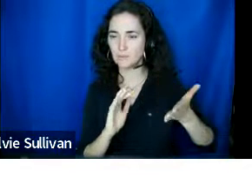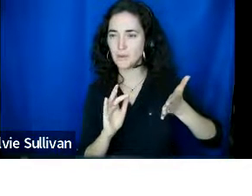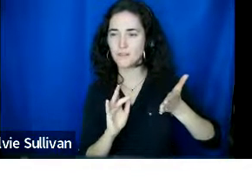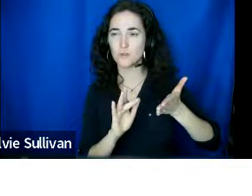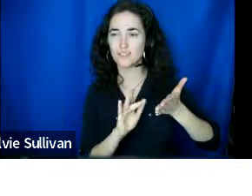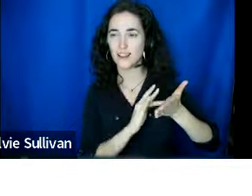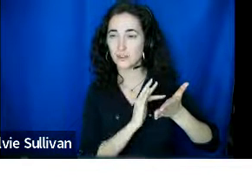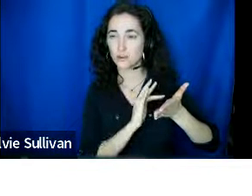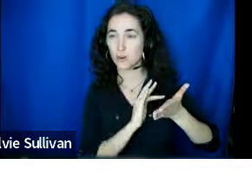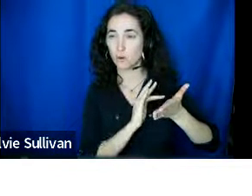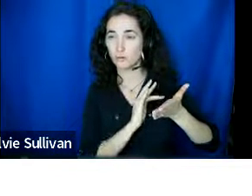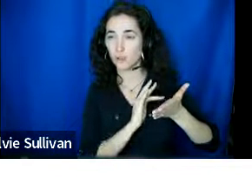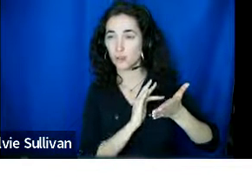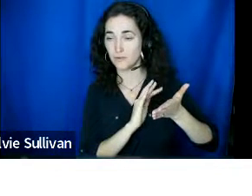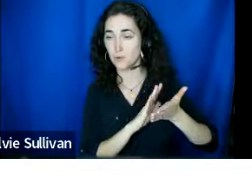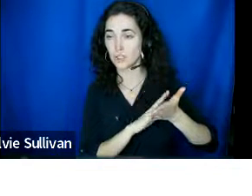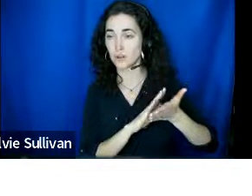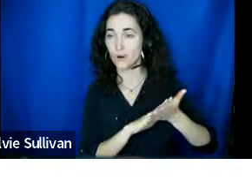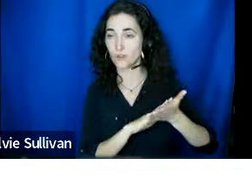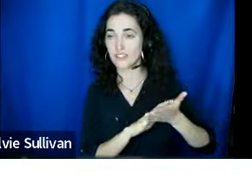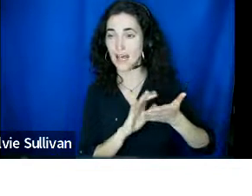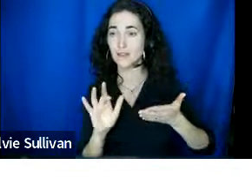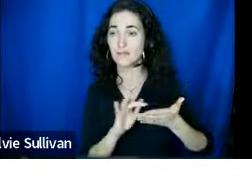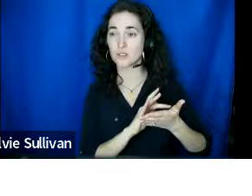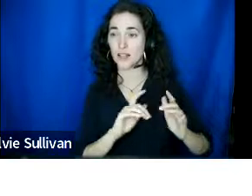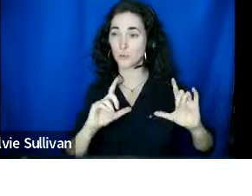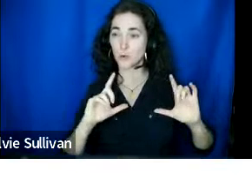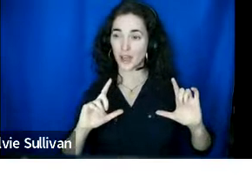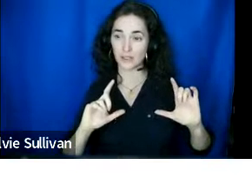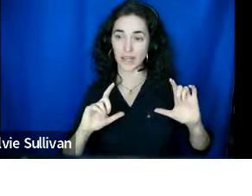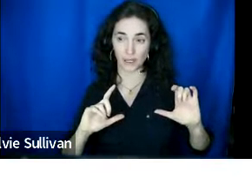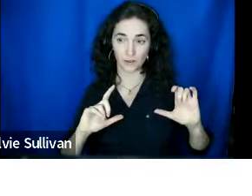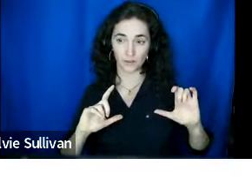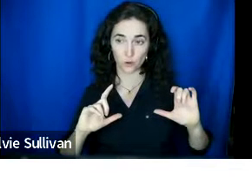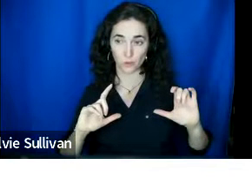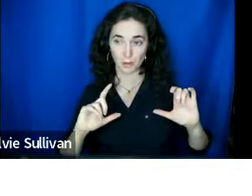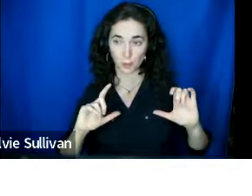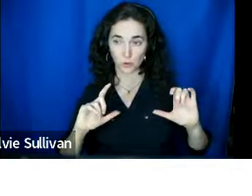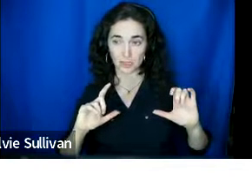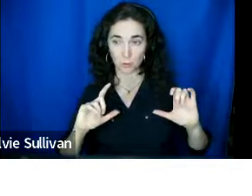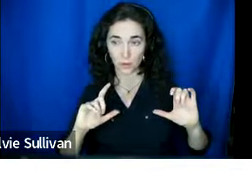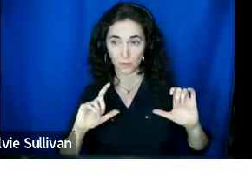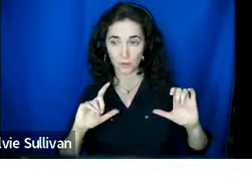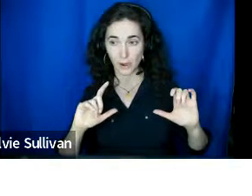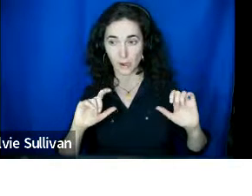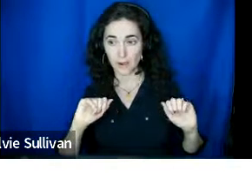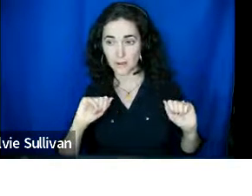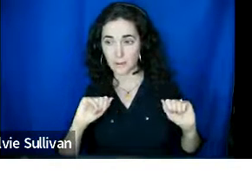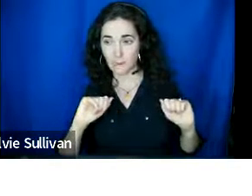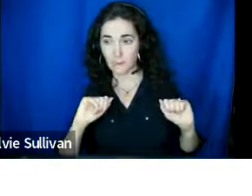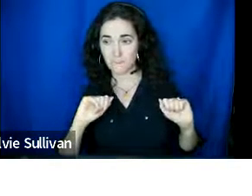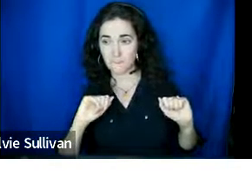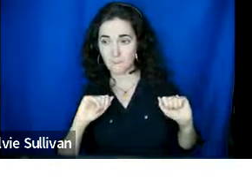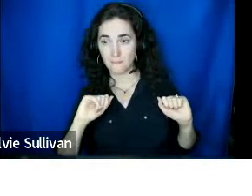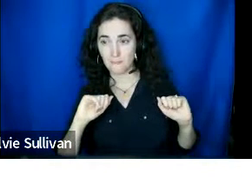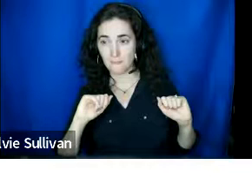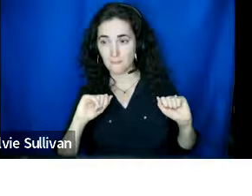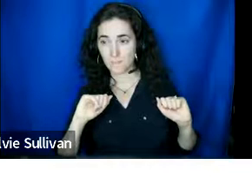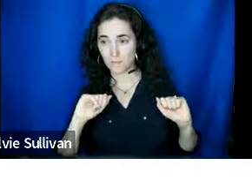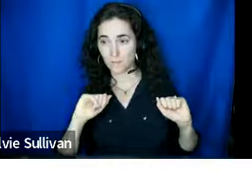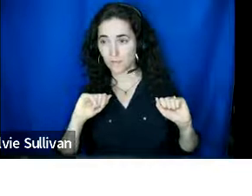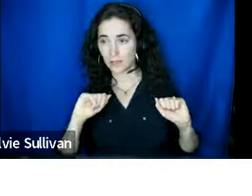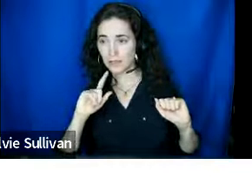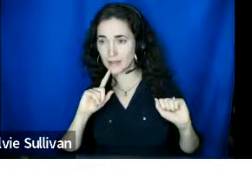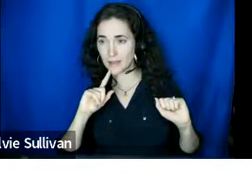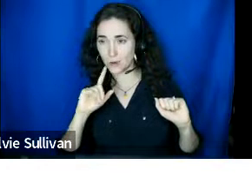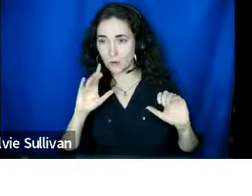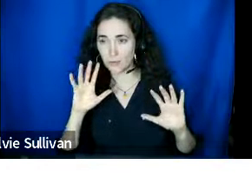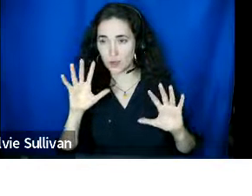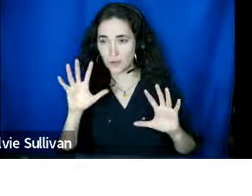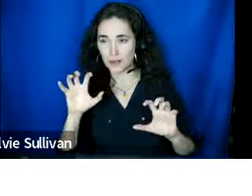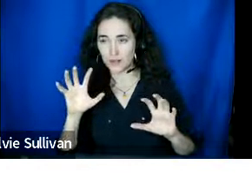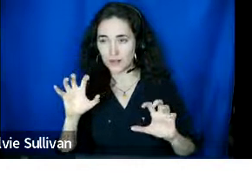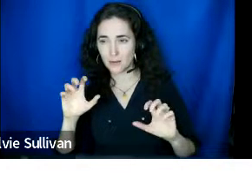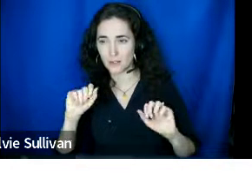Maybe if you slide your phone if you're using a phone or a tablet. if you slide where you have a gallery view, you might be able to see more people and I don't know if I'm dreaming, but I